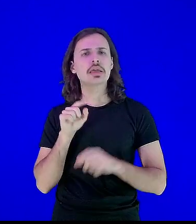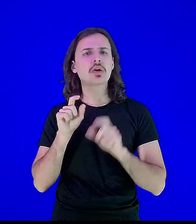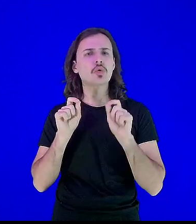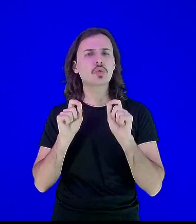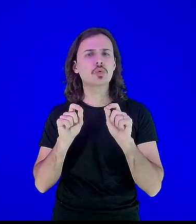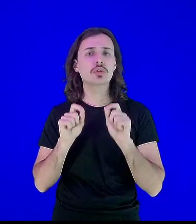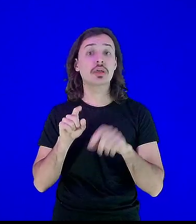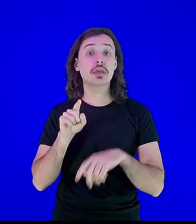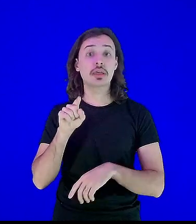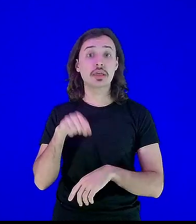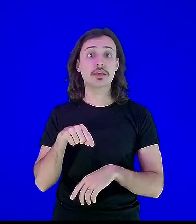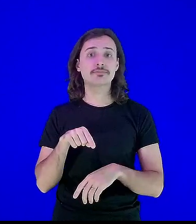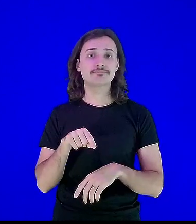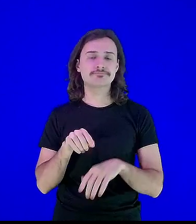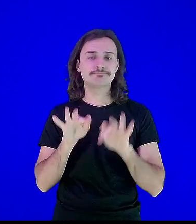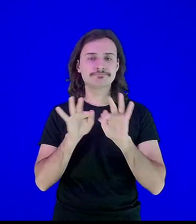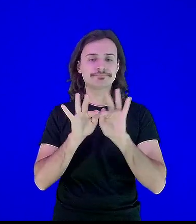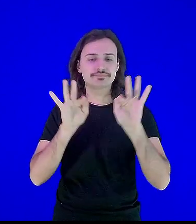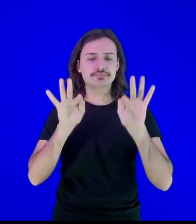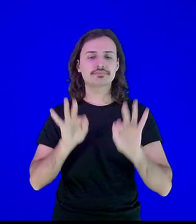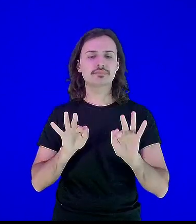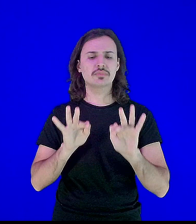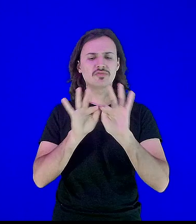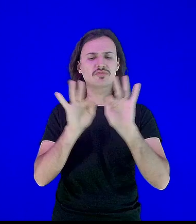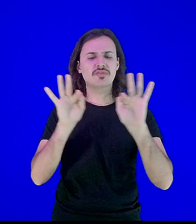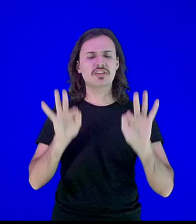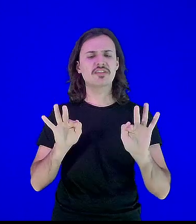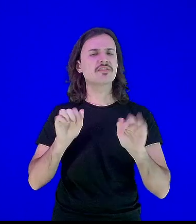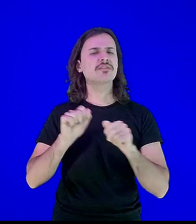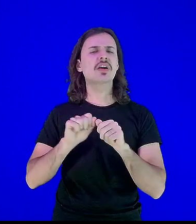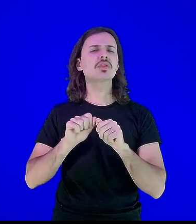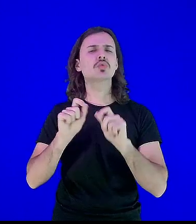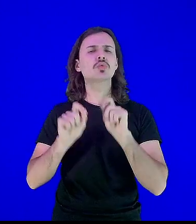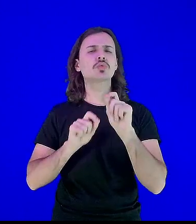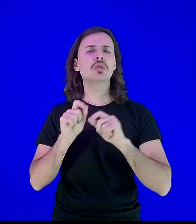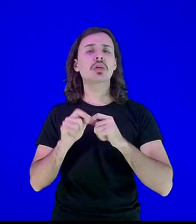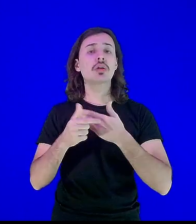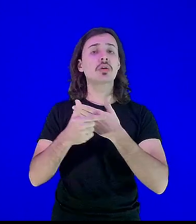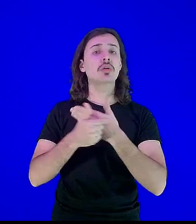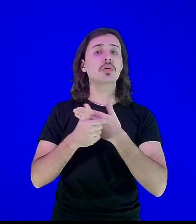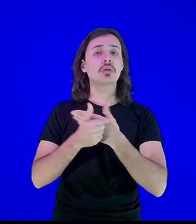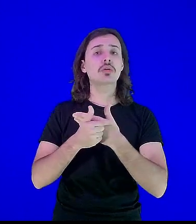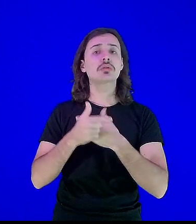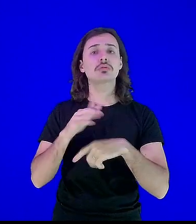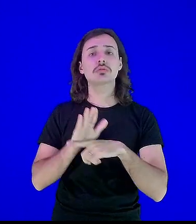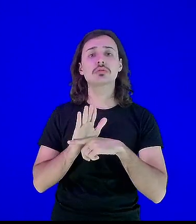because when you use a framework it helps you to write robust applications